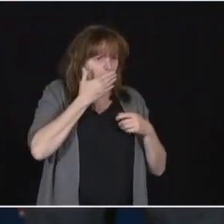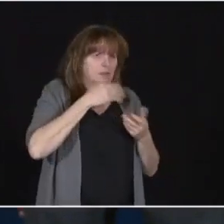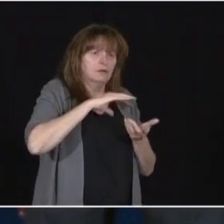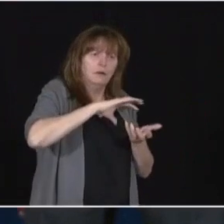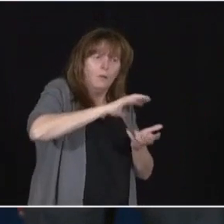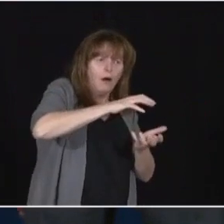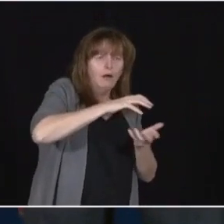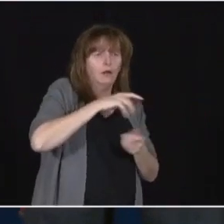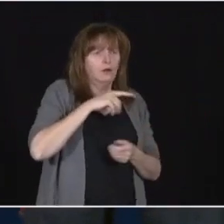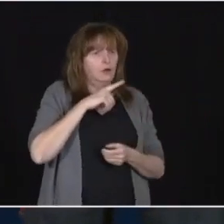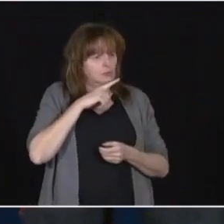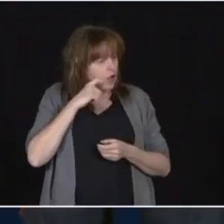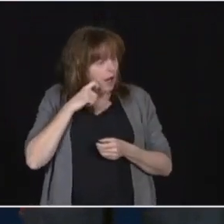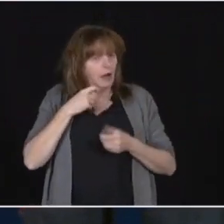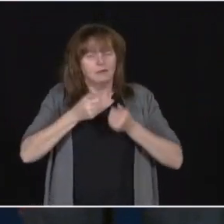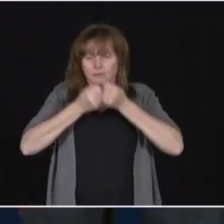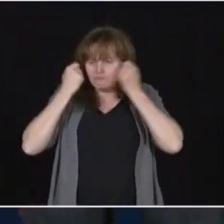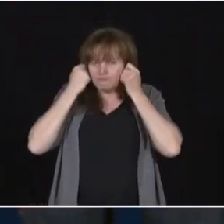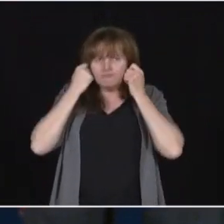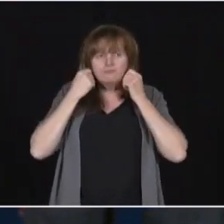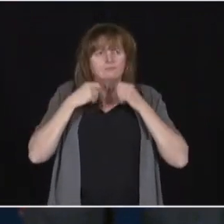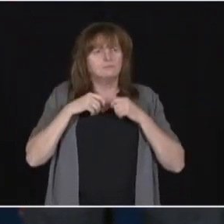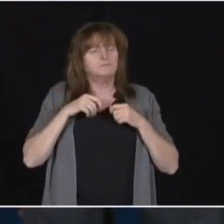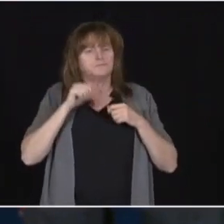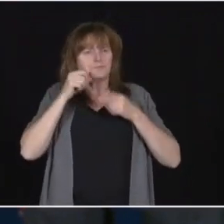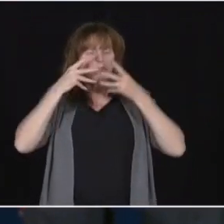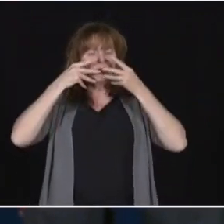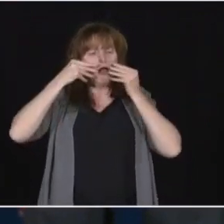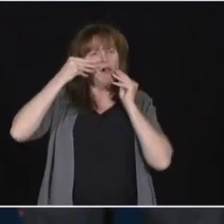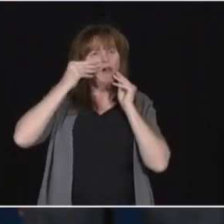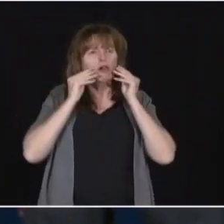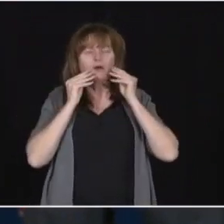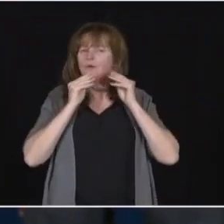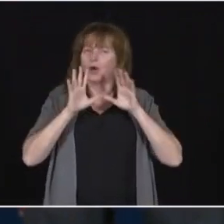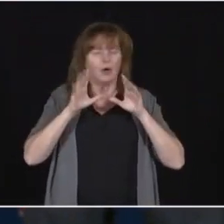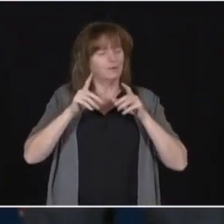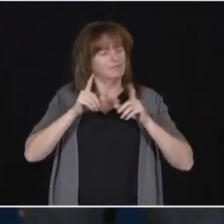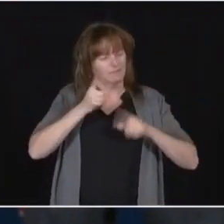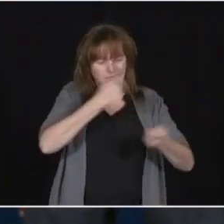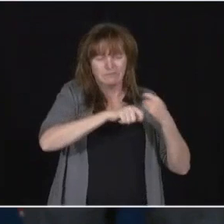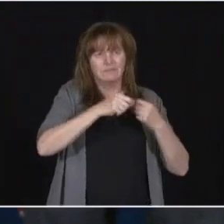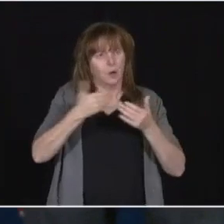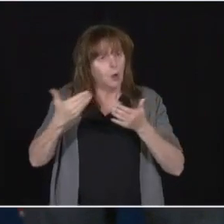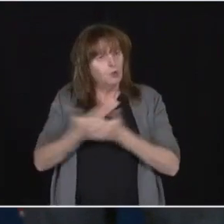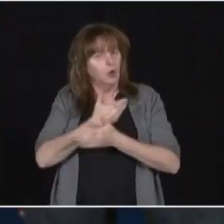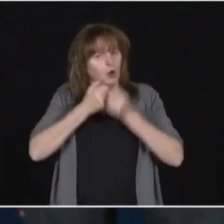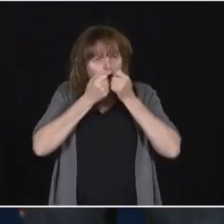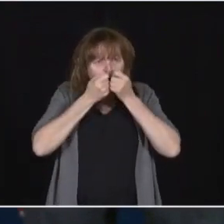If you are unsure or have questions we have made resources available@anontario.ca/coronavir us.